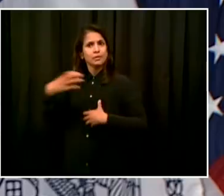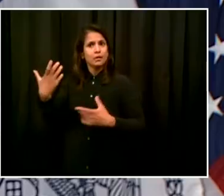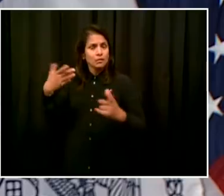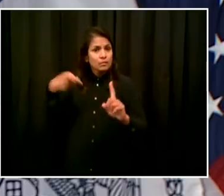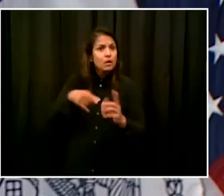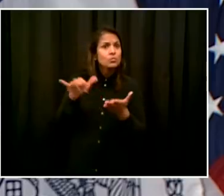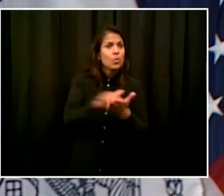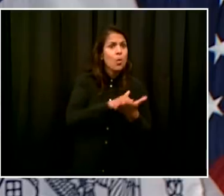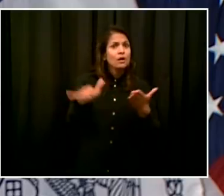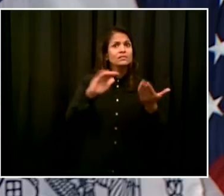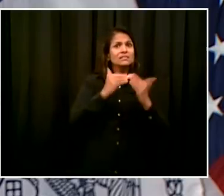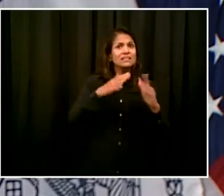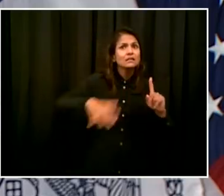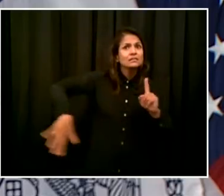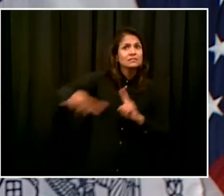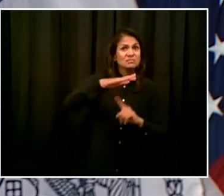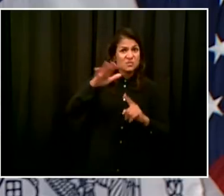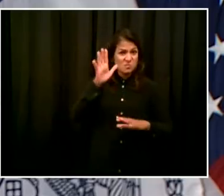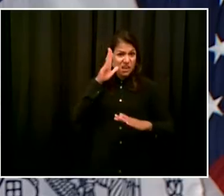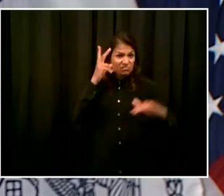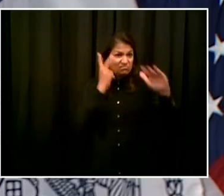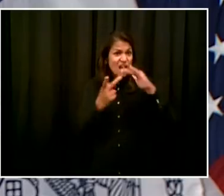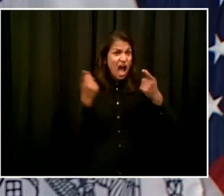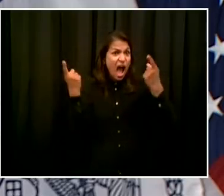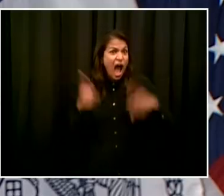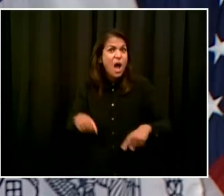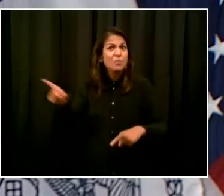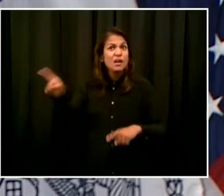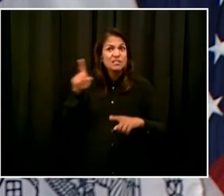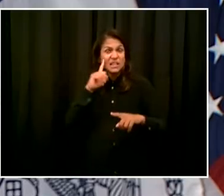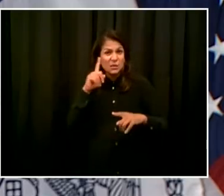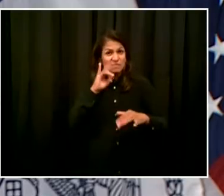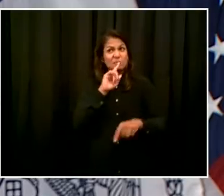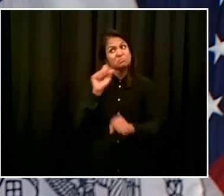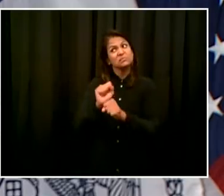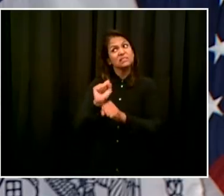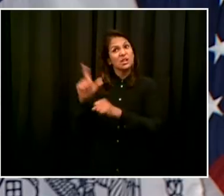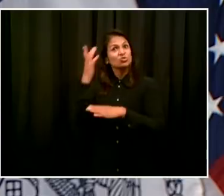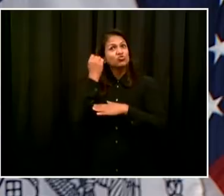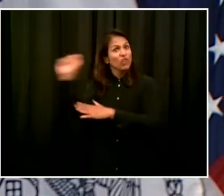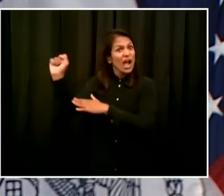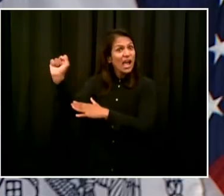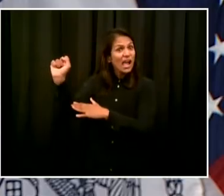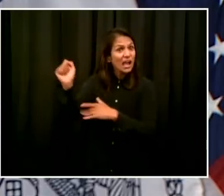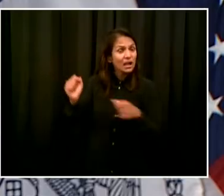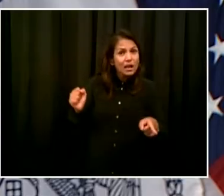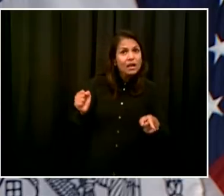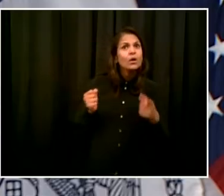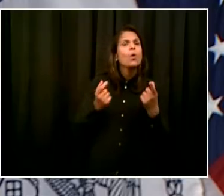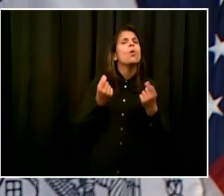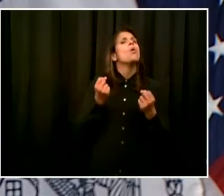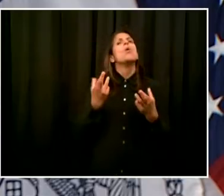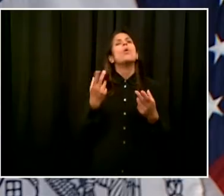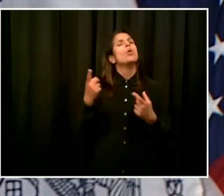NECESSARILY MNEA STA RE IKWOULD HAPPEN, BUT M I' WONDERING IF THE CITY IS DOING ANY PREPARATIO N FOR WHAT HAPPENS